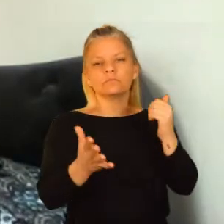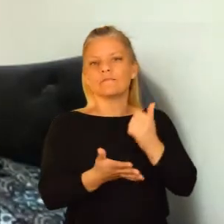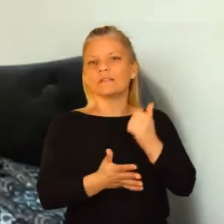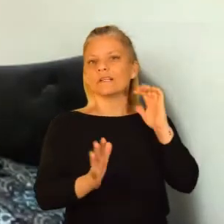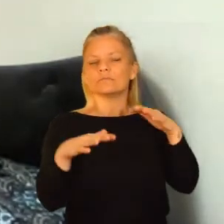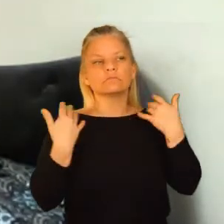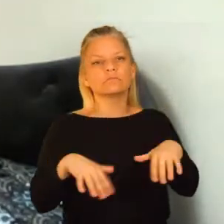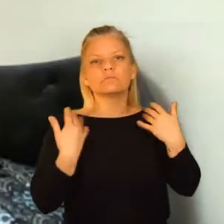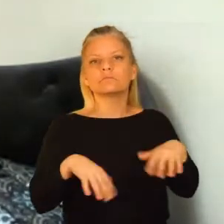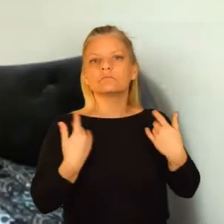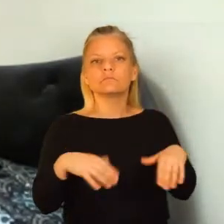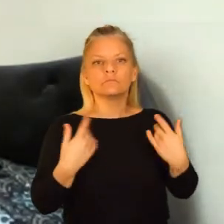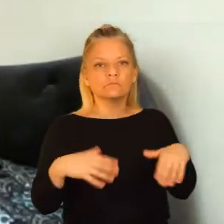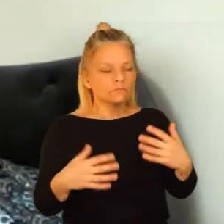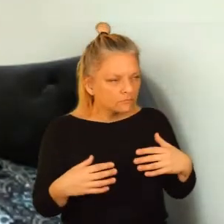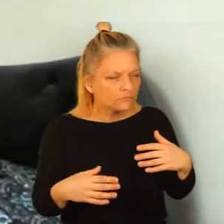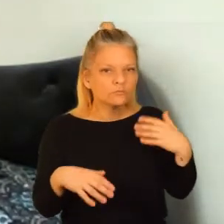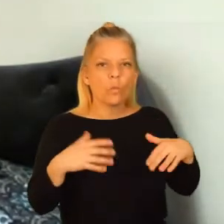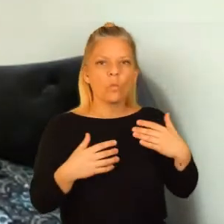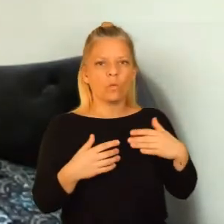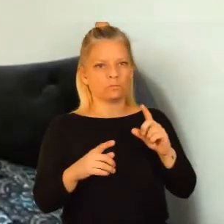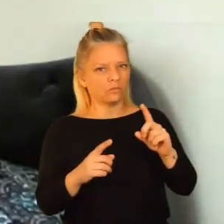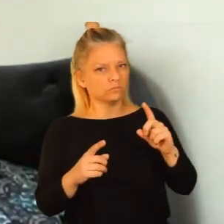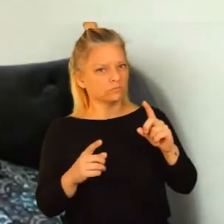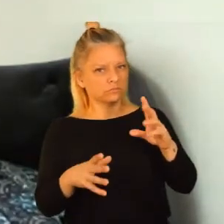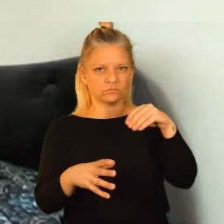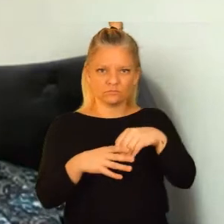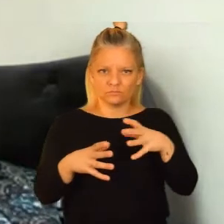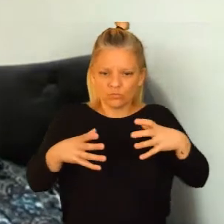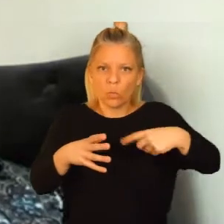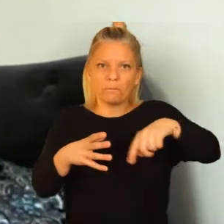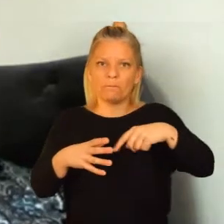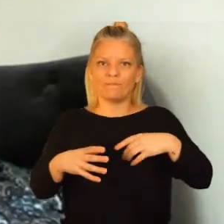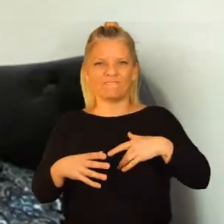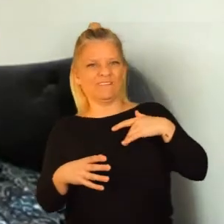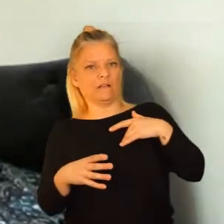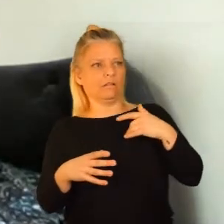if you were the best facilitator in the world, like I've met some of them who were just fantastic